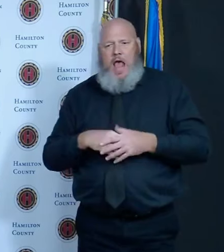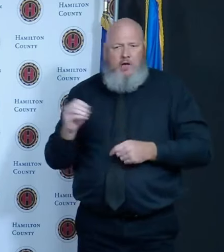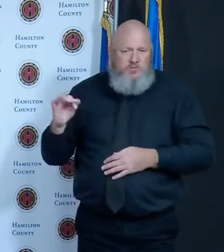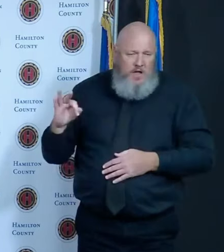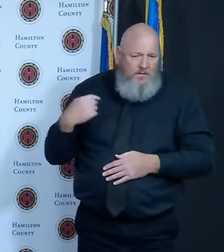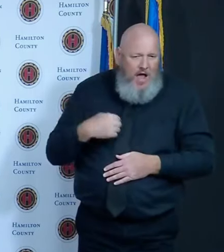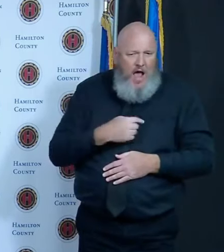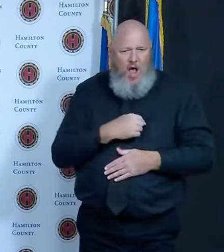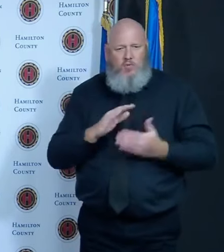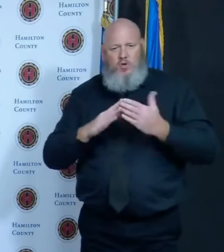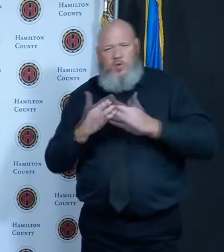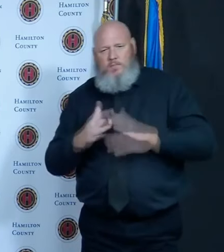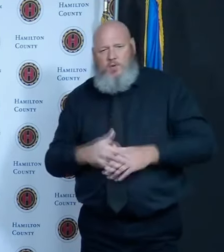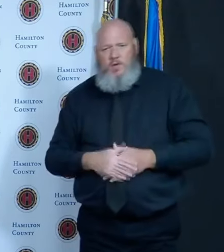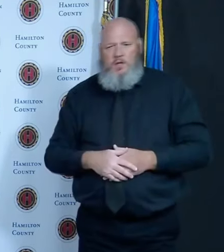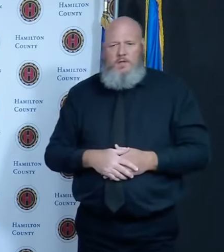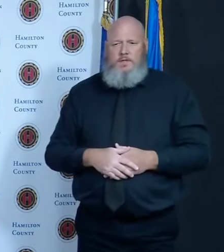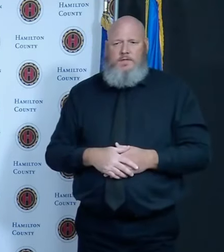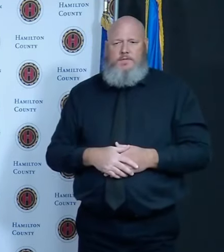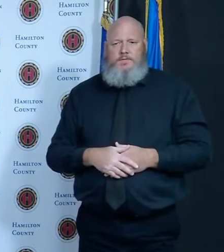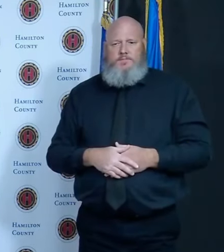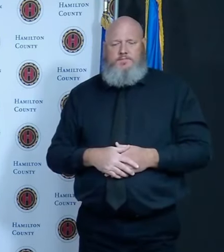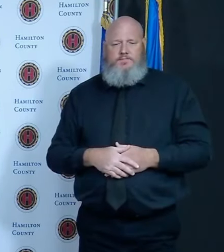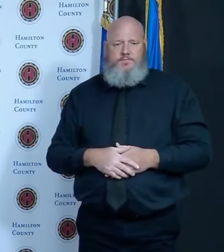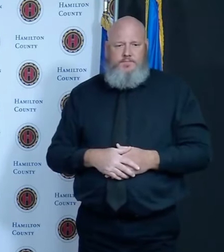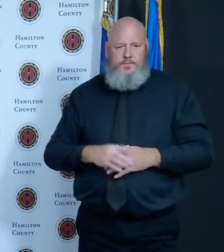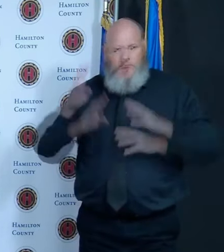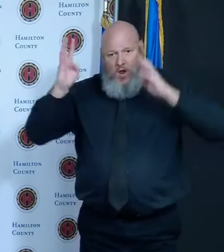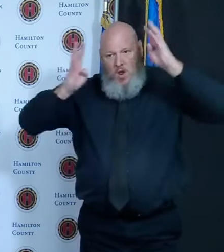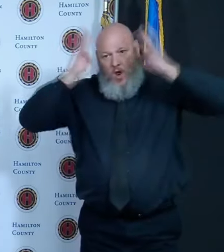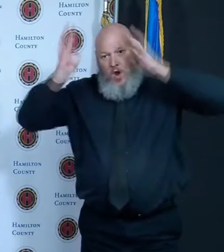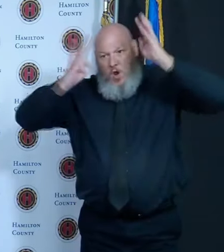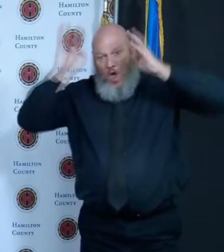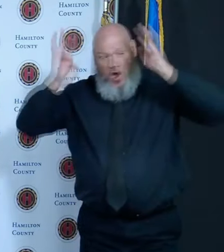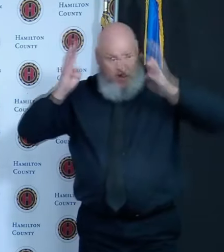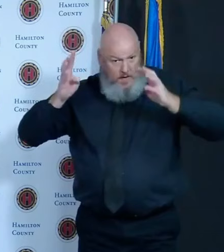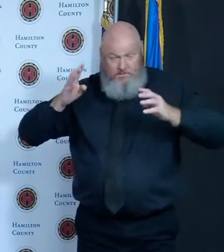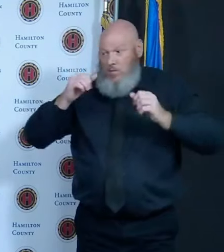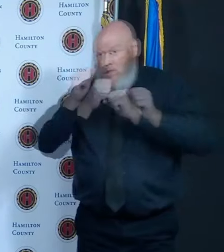going on locally that I would share with you I was just on a call with a number